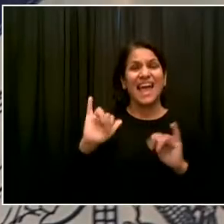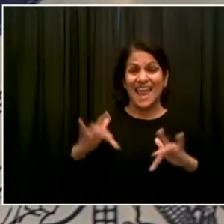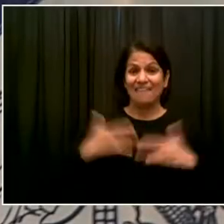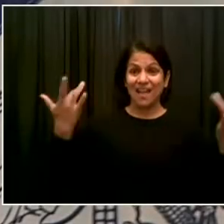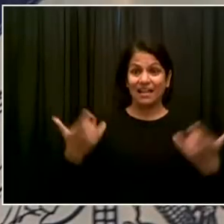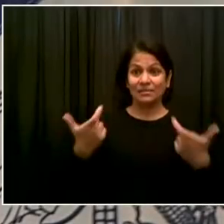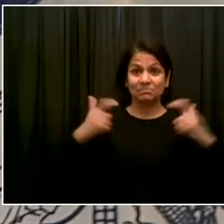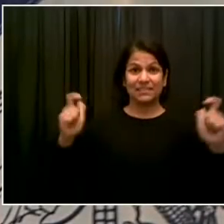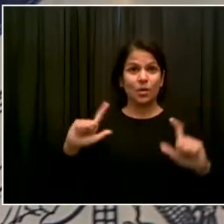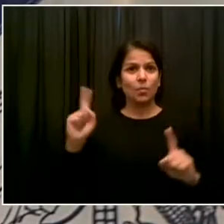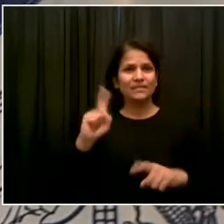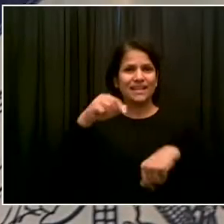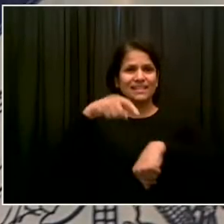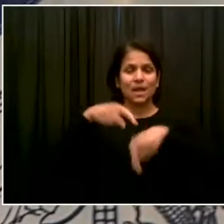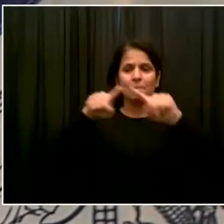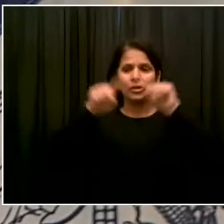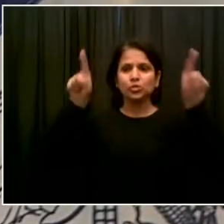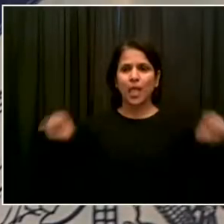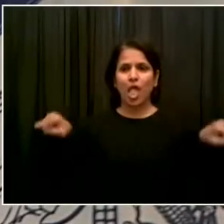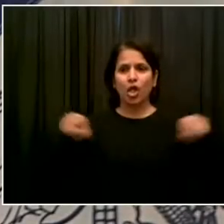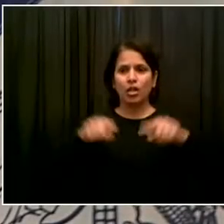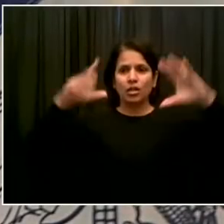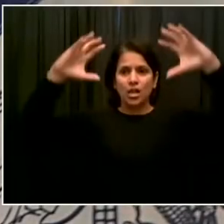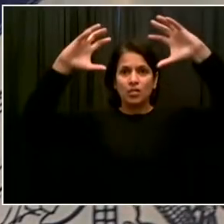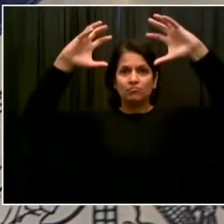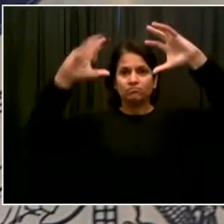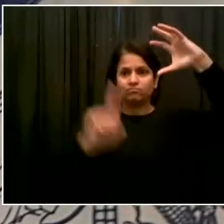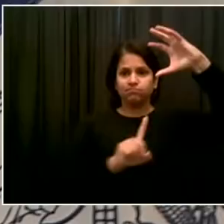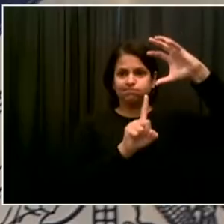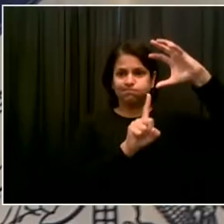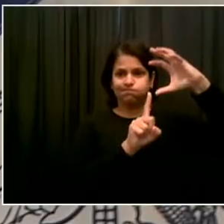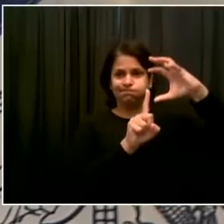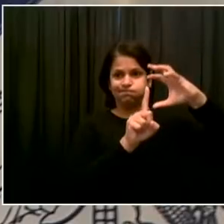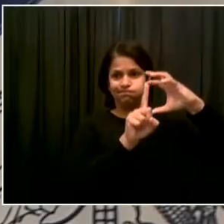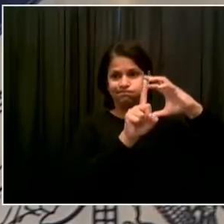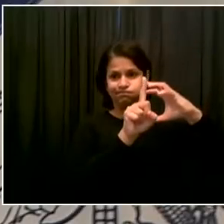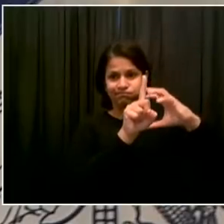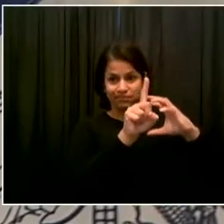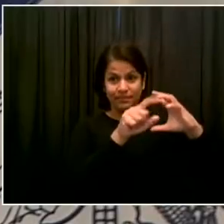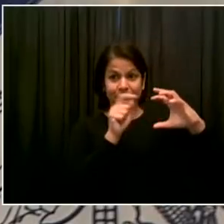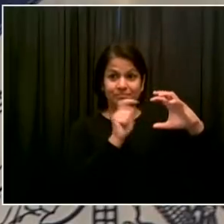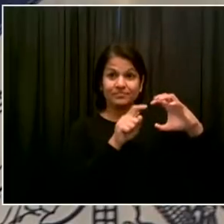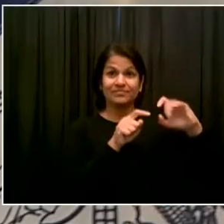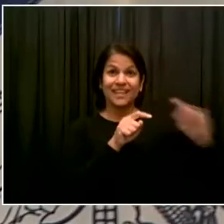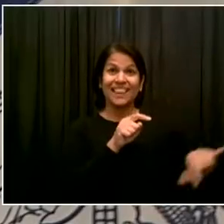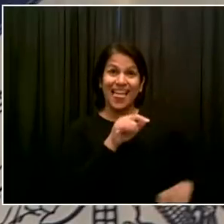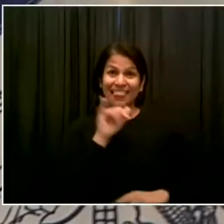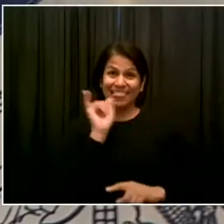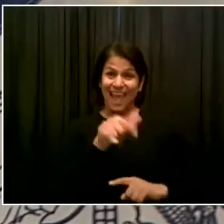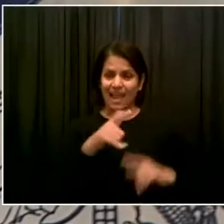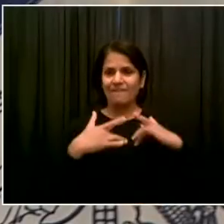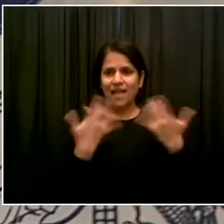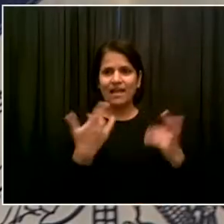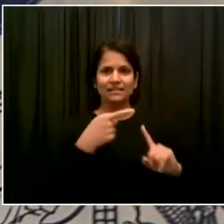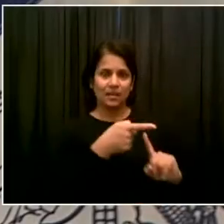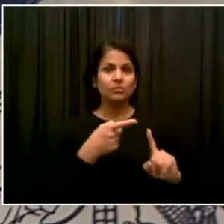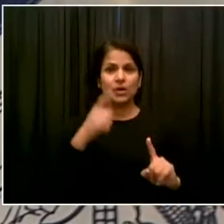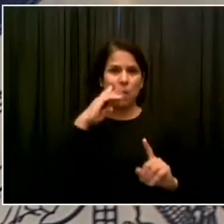EVE, THE FORMAL EVENT IN TIMES SQUREA. I WANT TO MAKE SURE, JULIET, THERE IS NO MISUNDERSTANDING